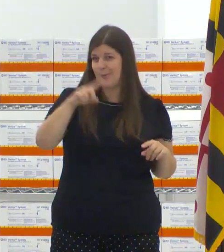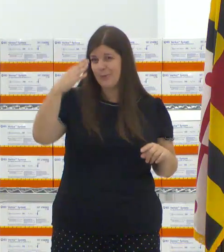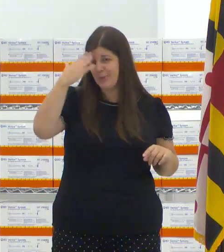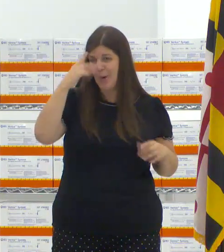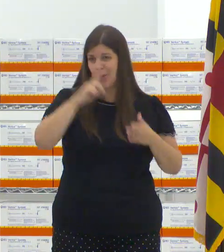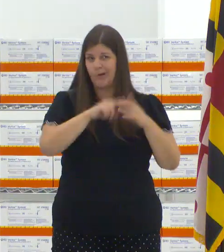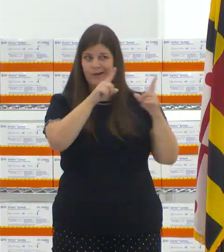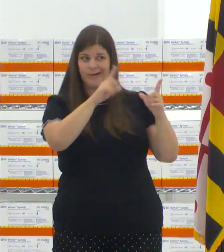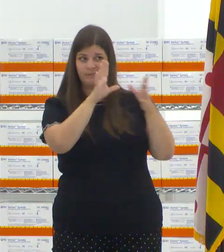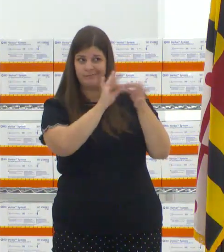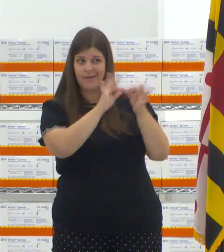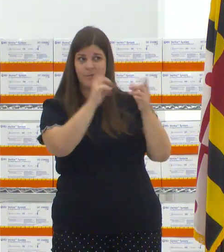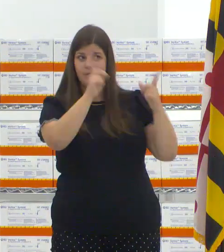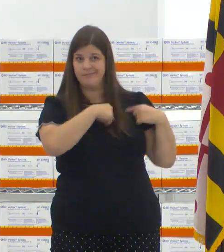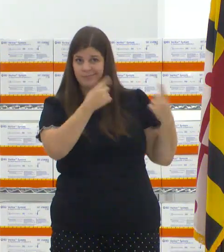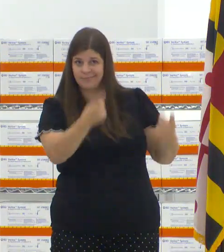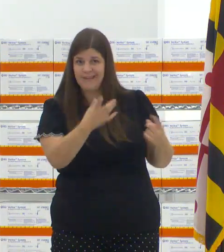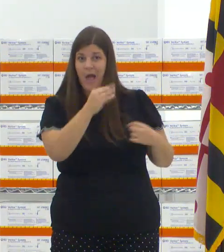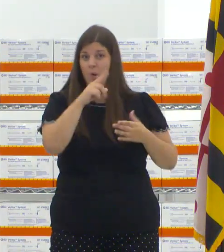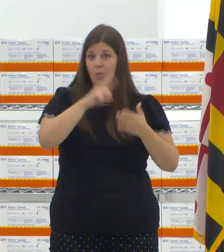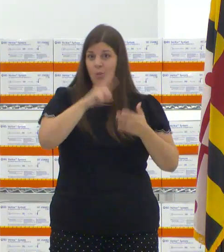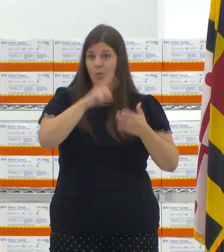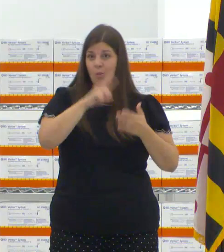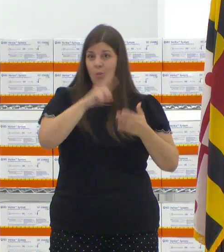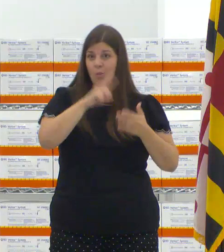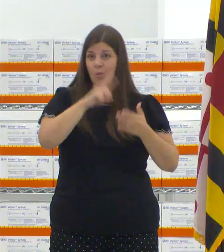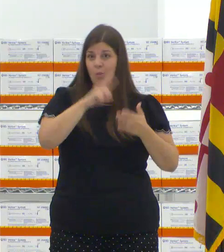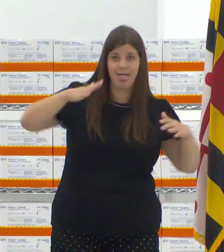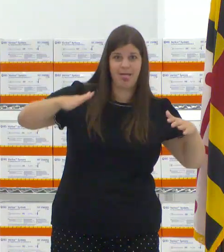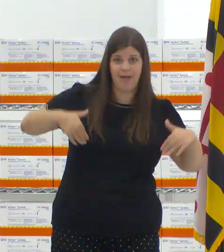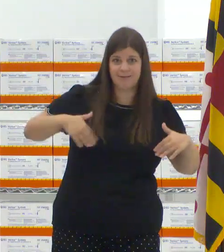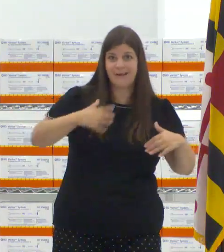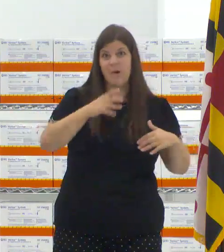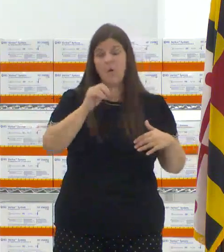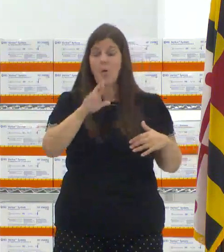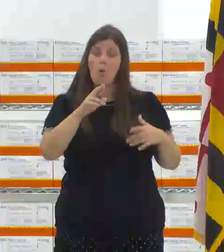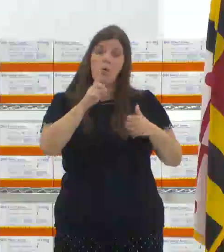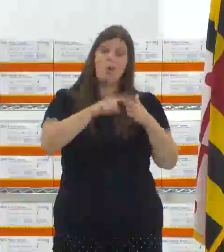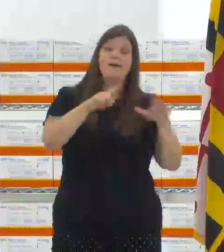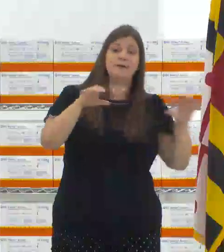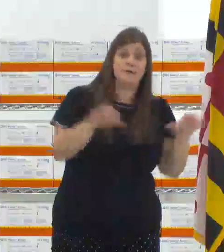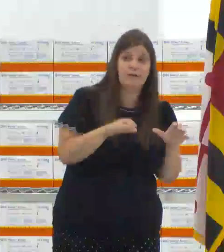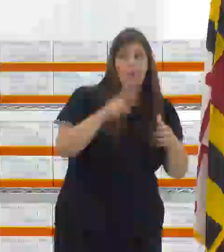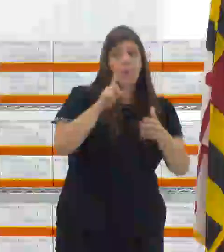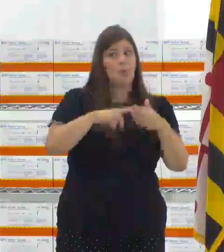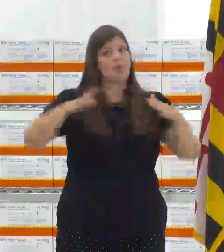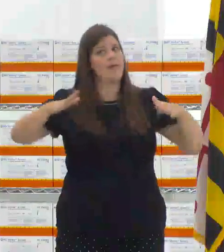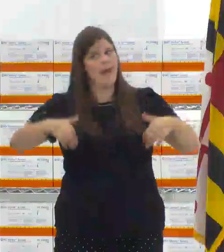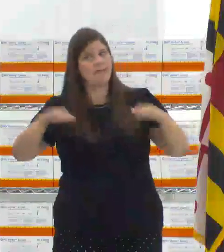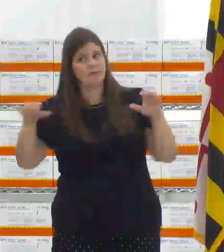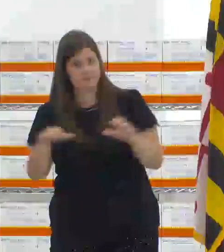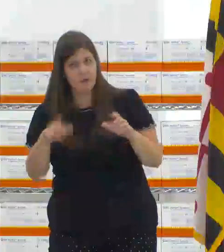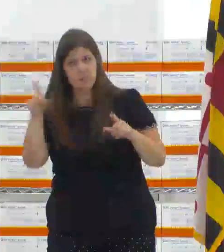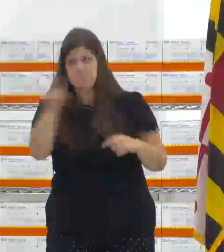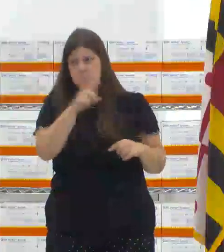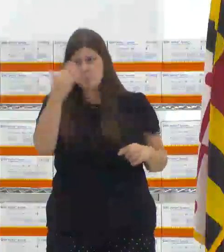for six months I was very outspoken, talked with all of my them to colleagues on both sides of the aisle, led the fight to push